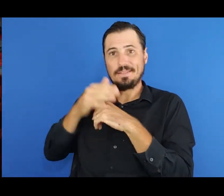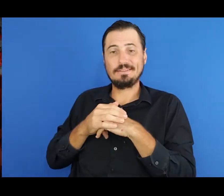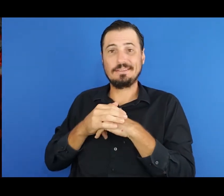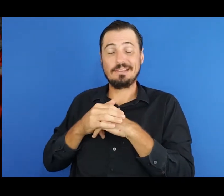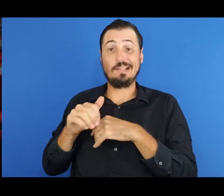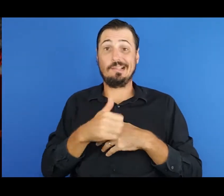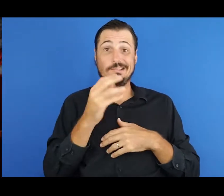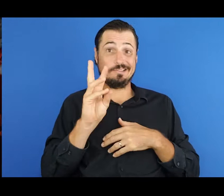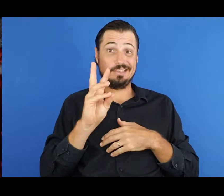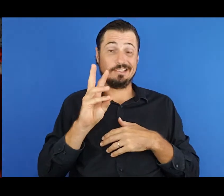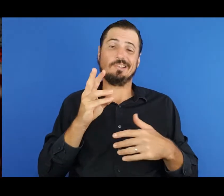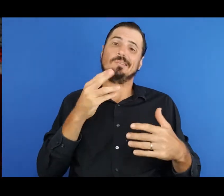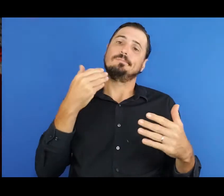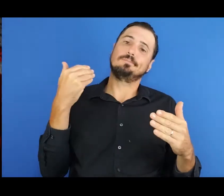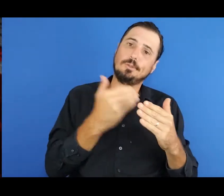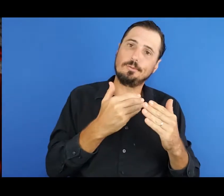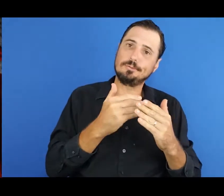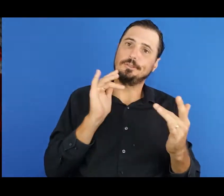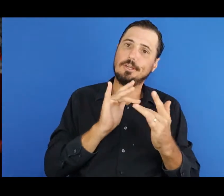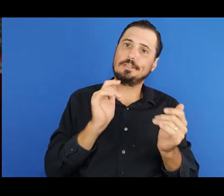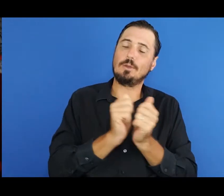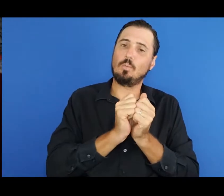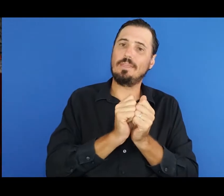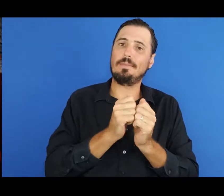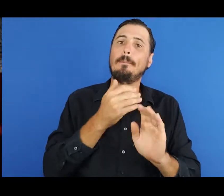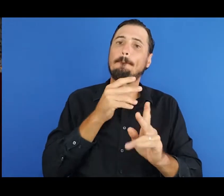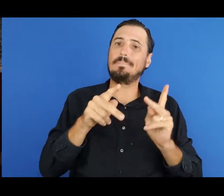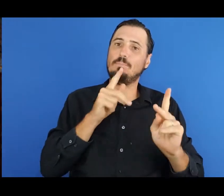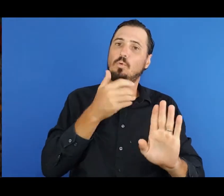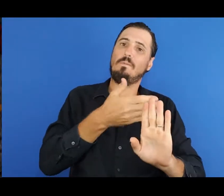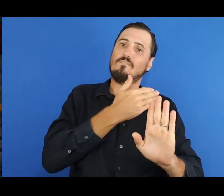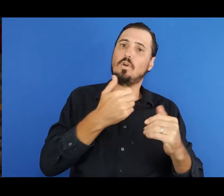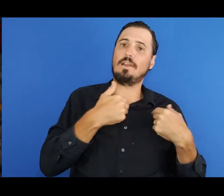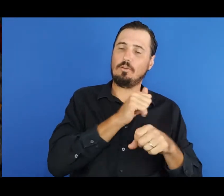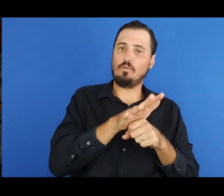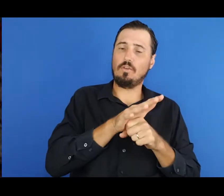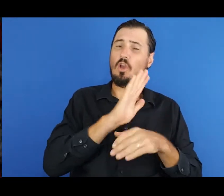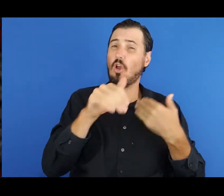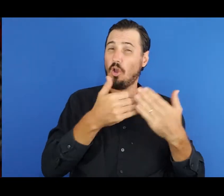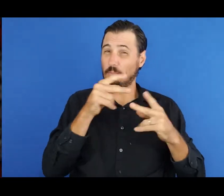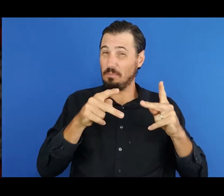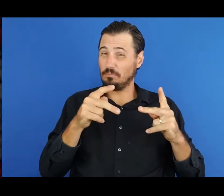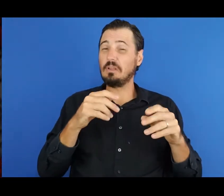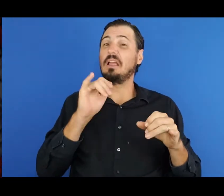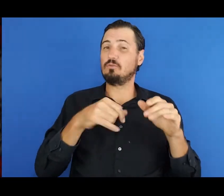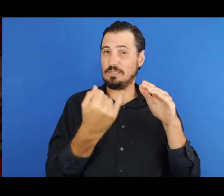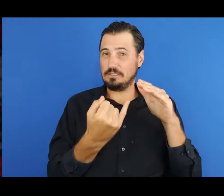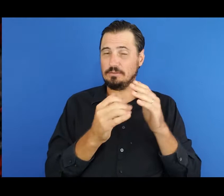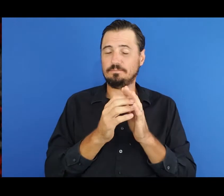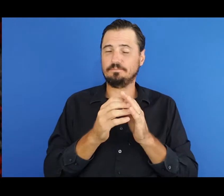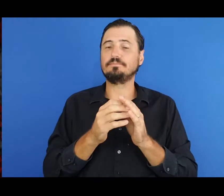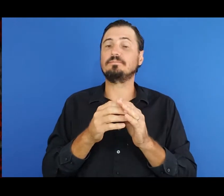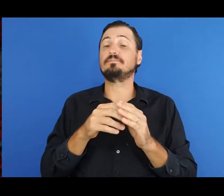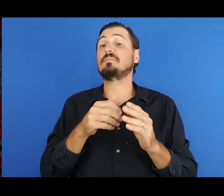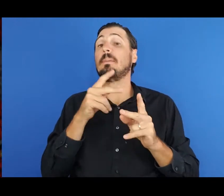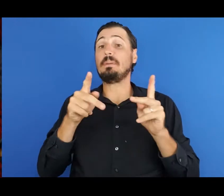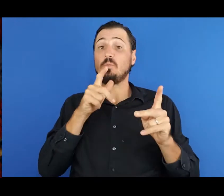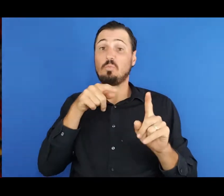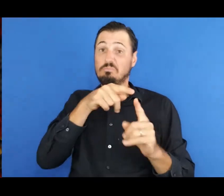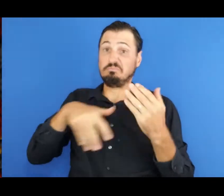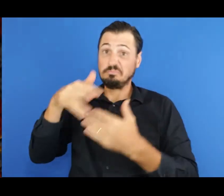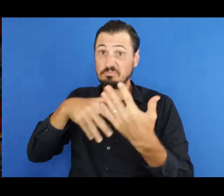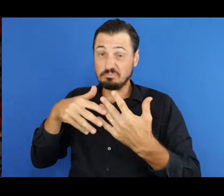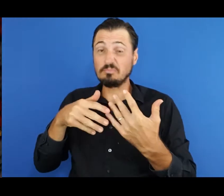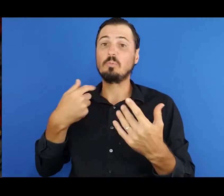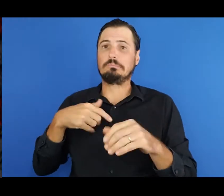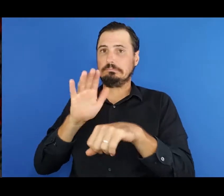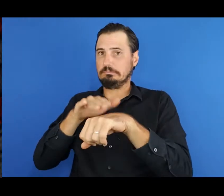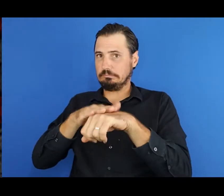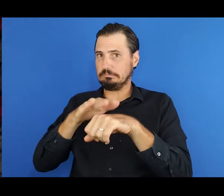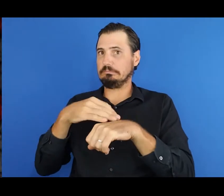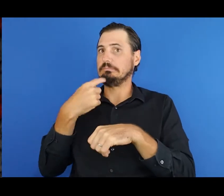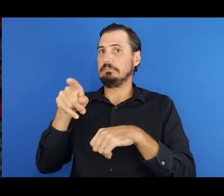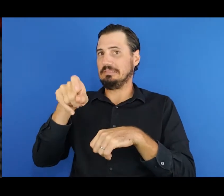of previously confirmed cases. All active cases are in isolation, and close contacts are being identified, offered testing, and directed to quarantine.